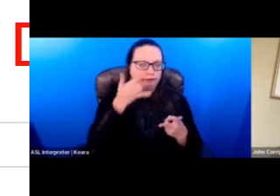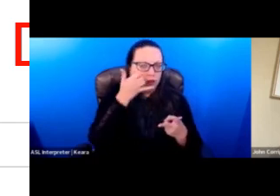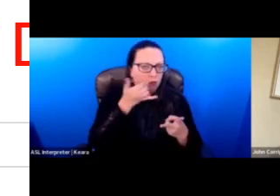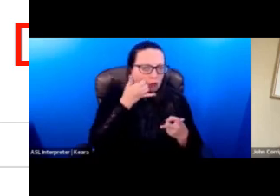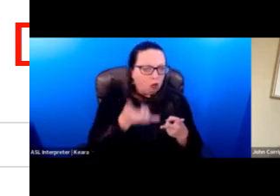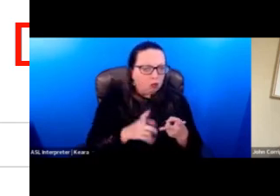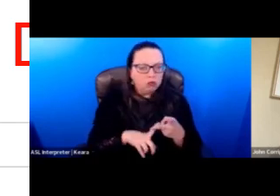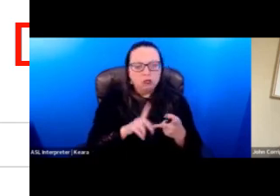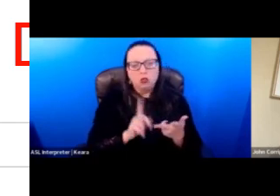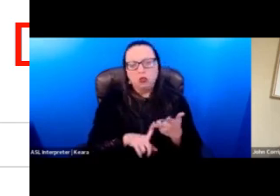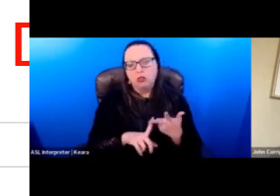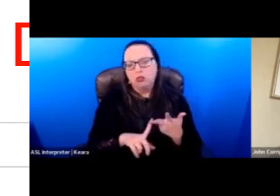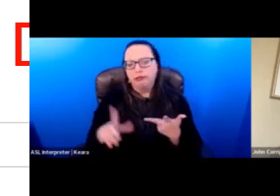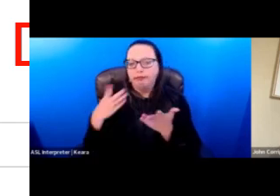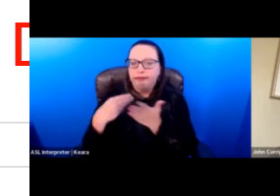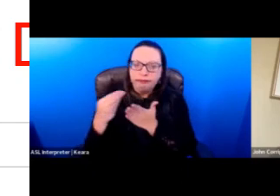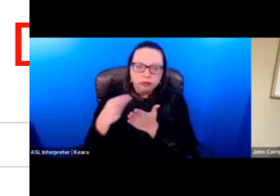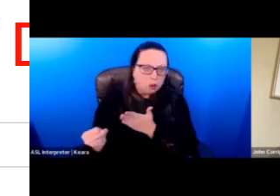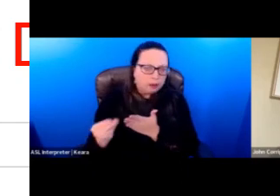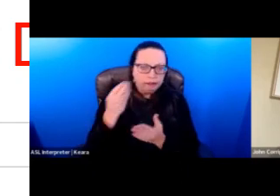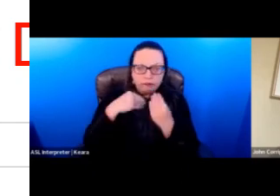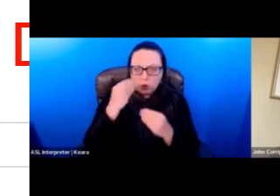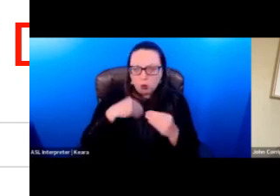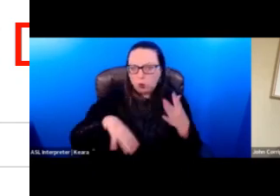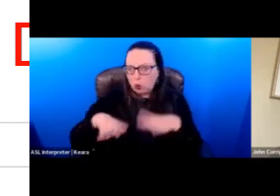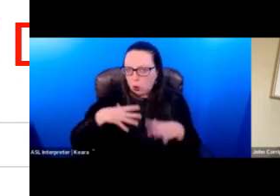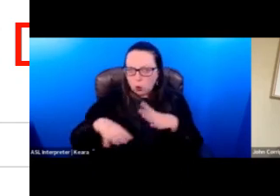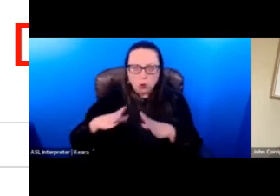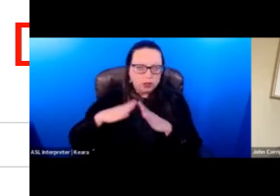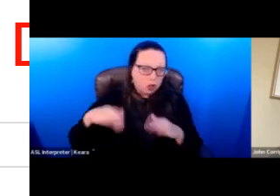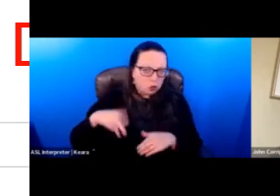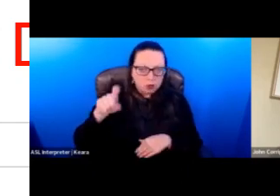over on the far right shopping for groceries, clothes or household items. Interesting to